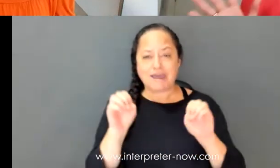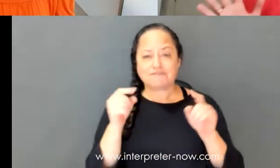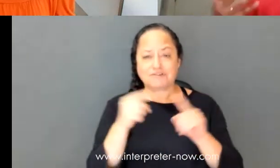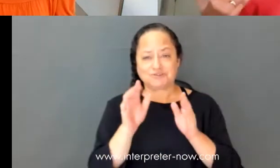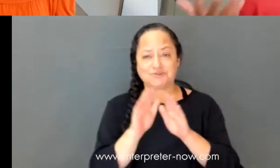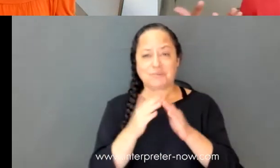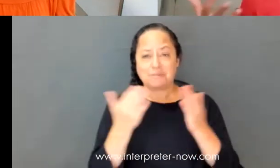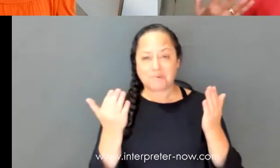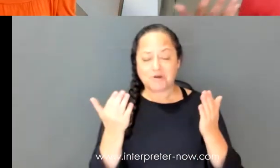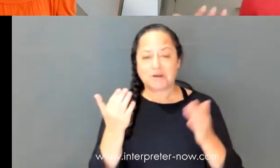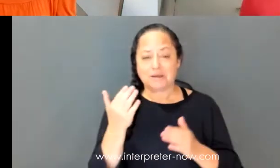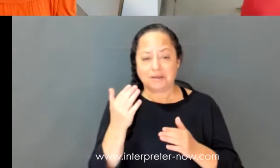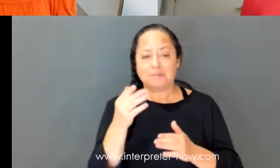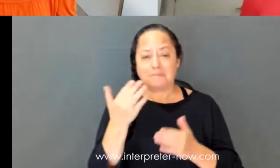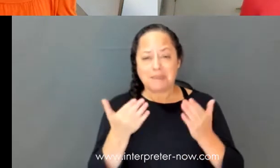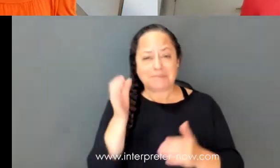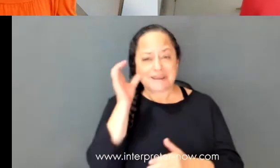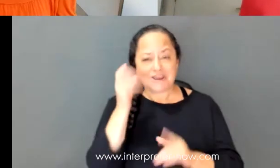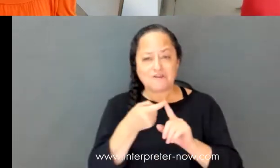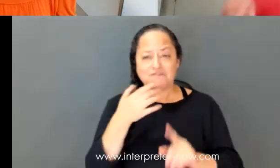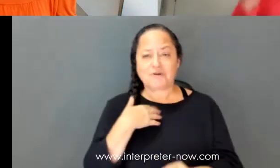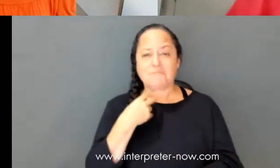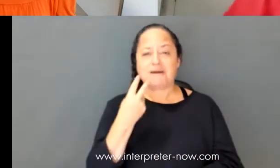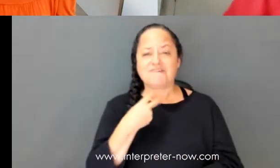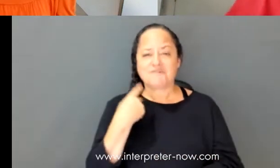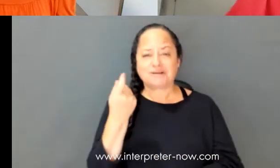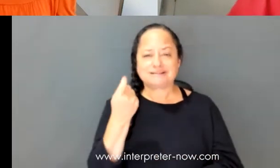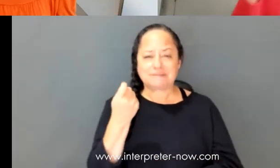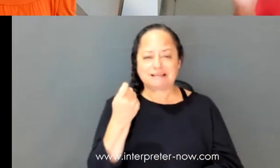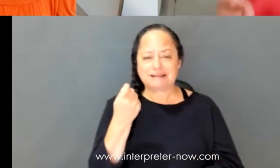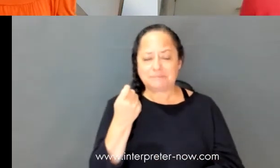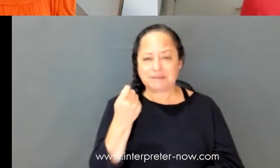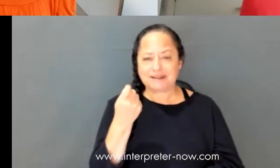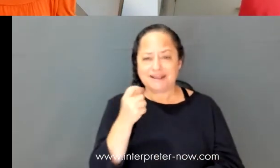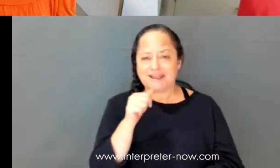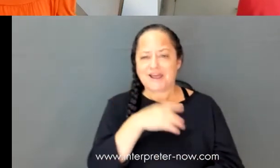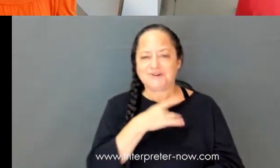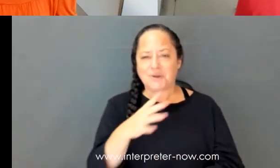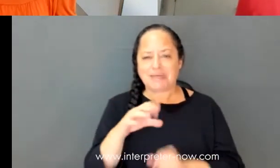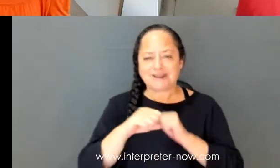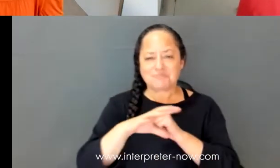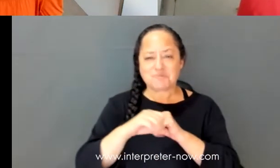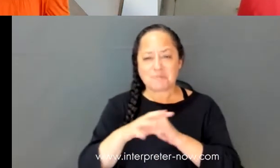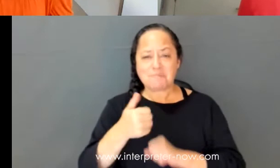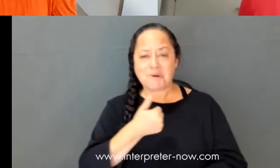Or you might be able to hear from my voice that I'm a little, you know, I don't like to promote myself, but.